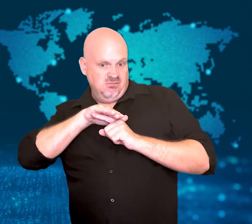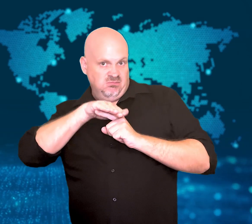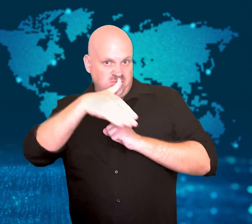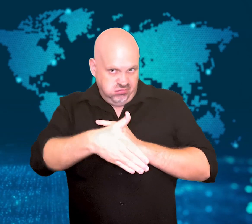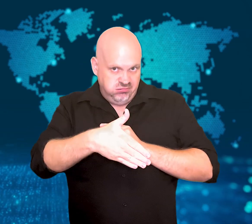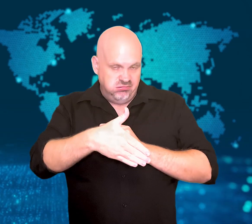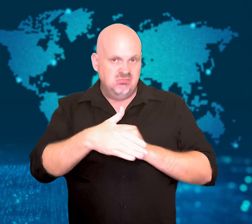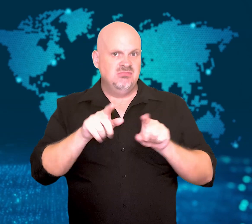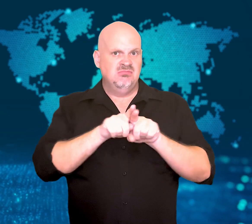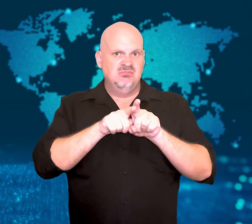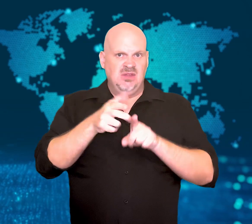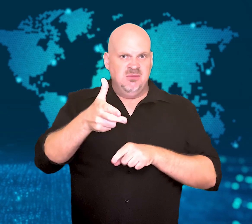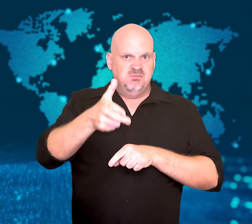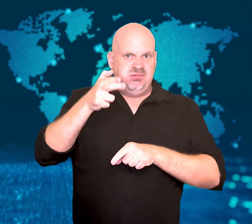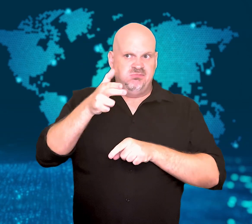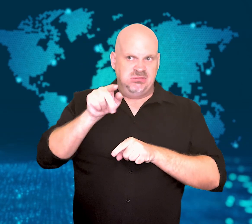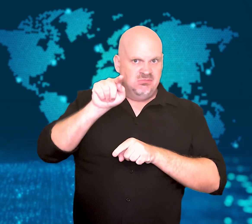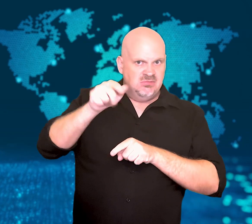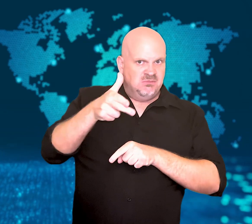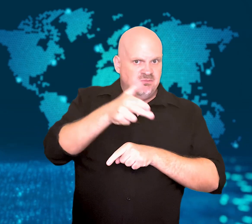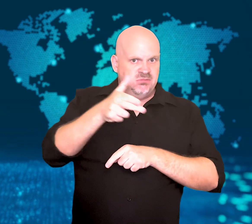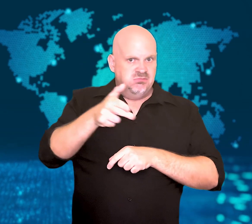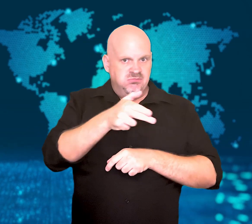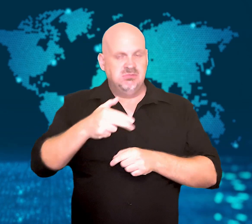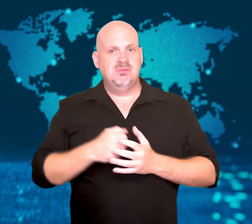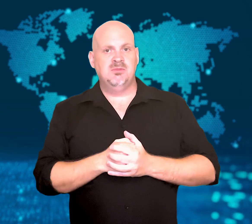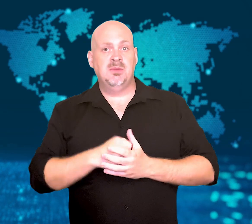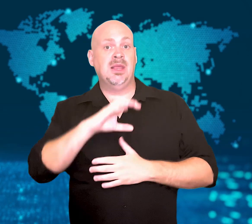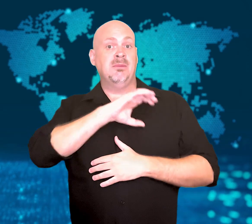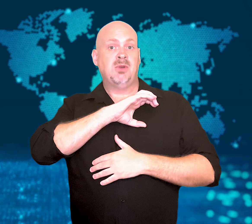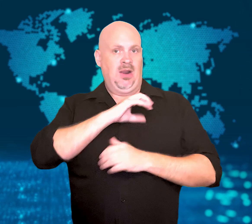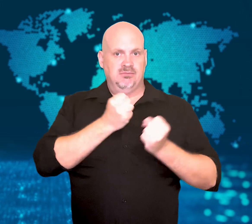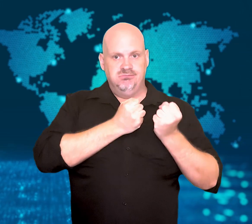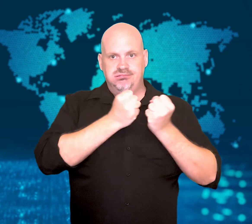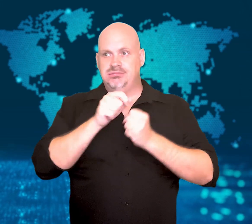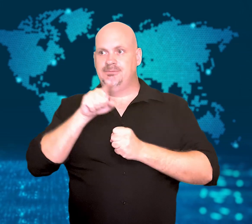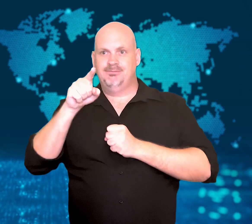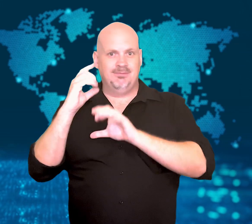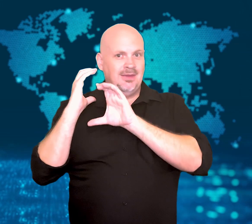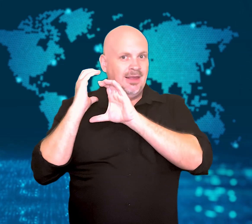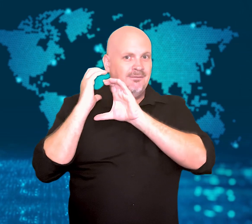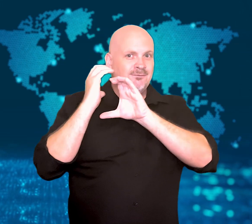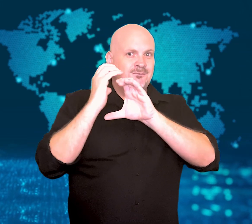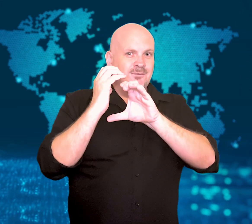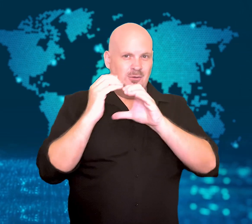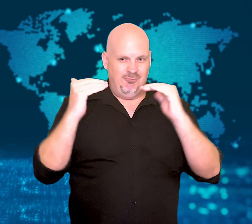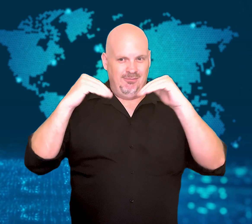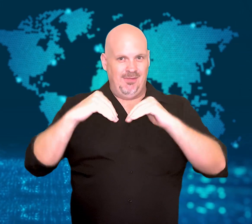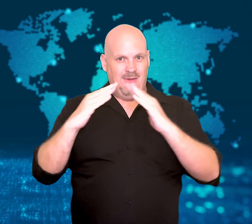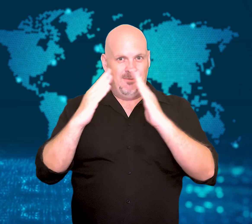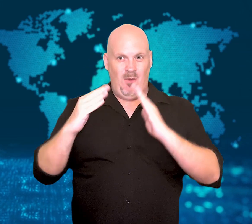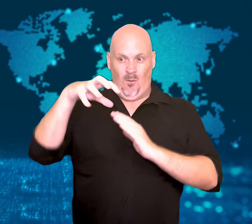An elementary teacher called the police to report the crash and shooting.